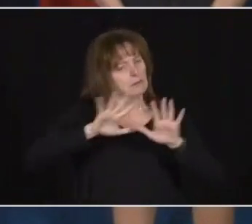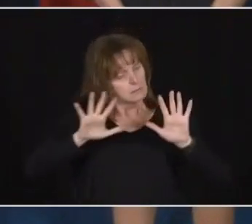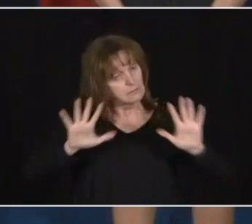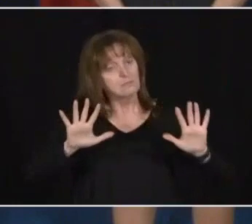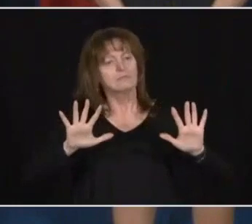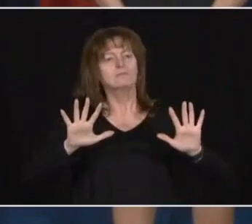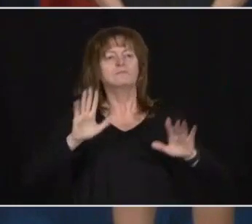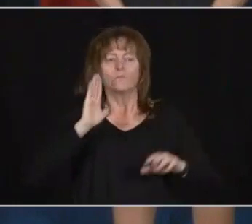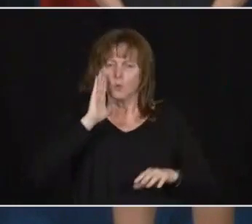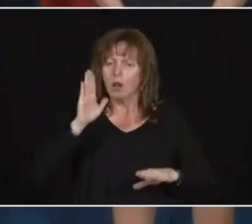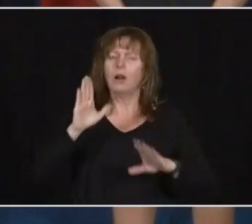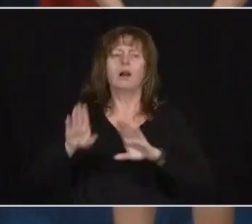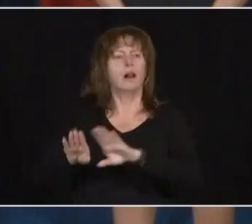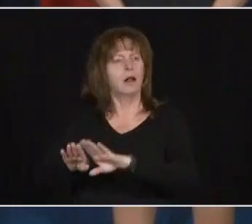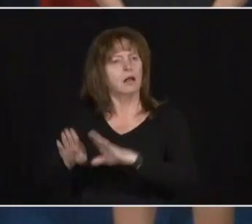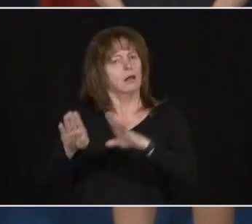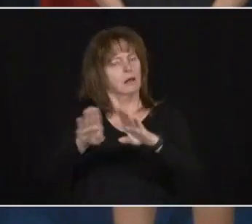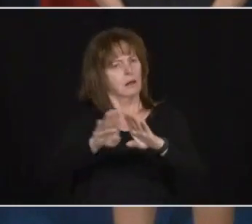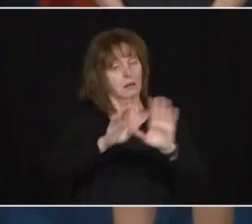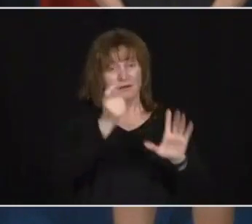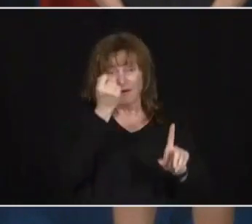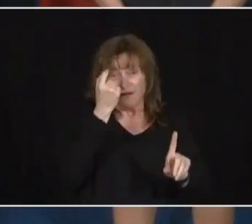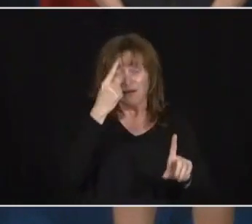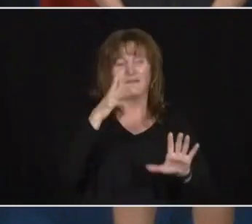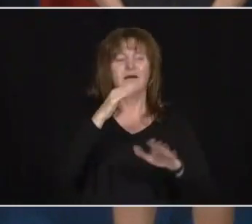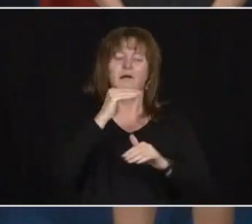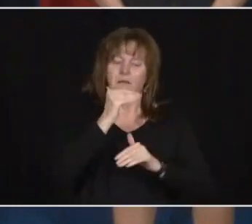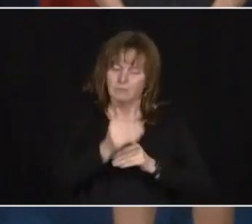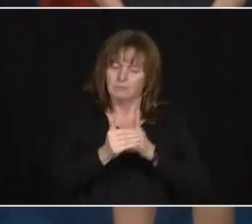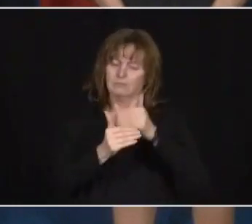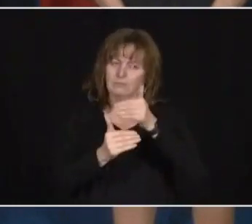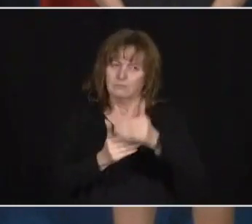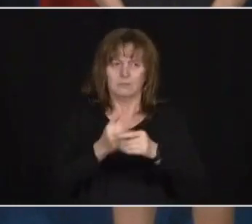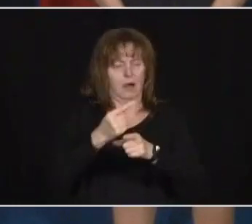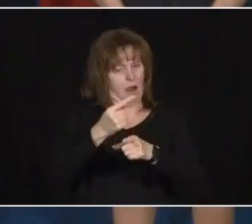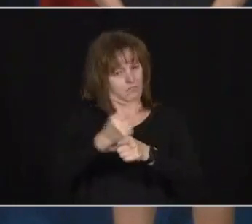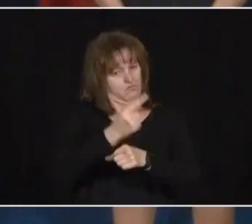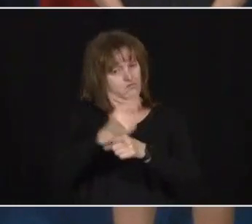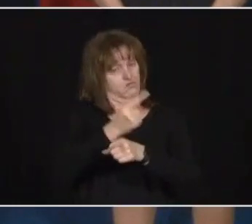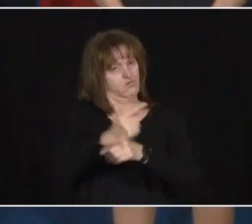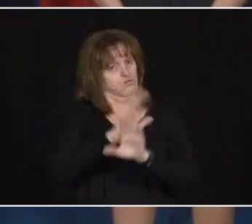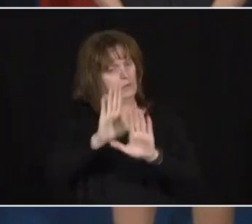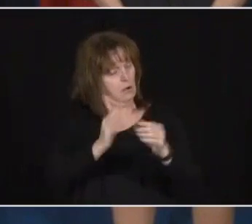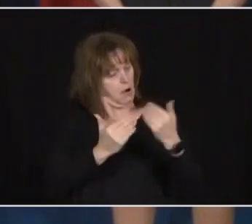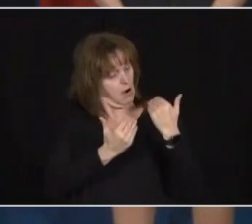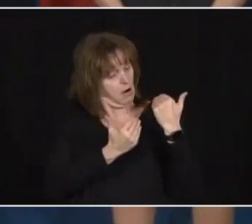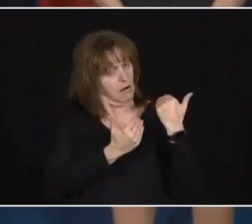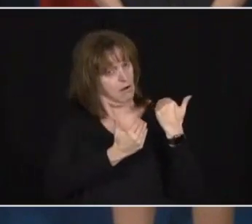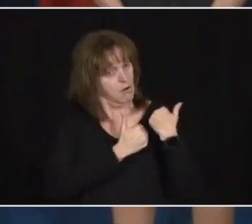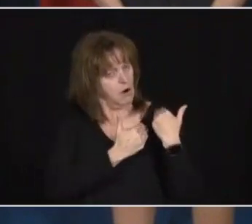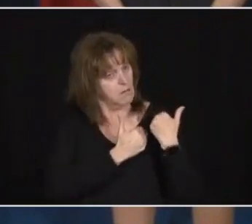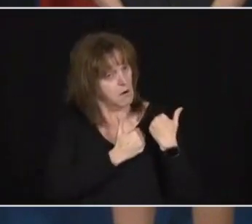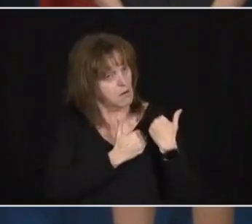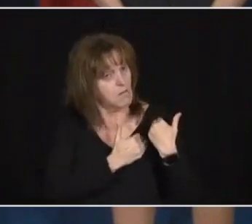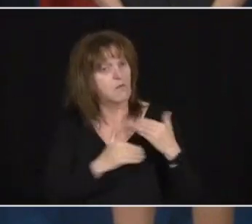You'll be asking me different questions if that happens, and I'm not going to risk, again, the people's health in Ontario.